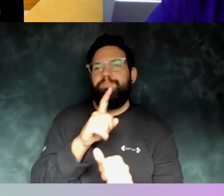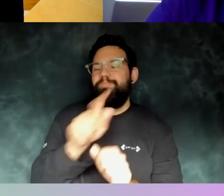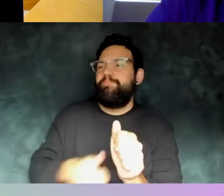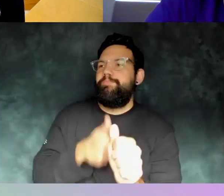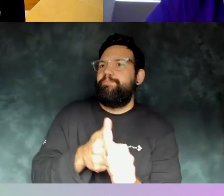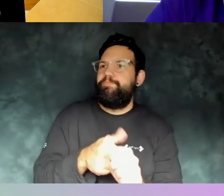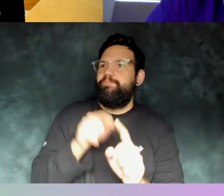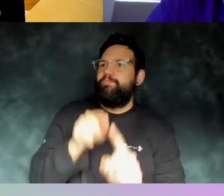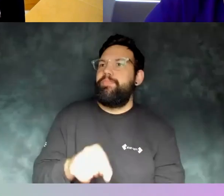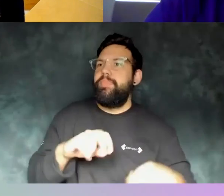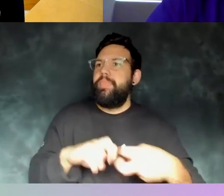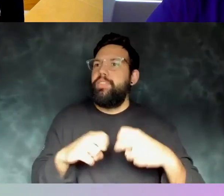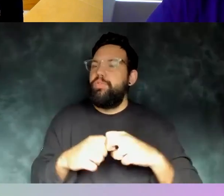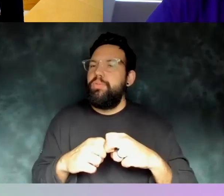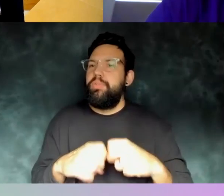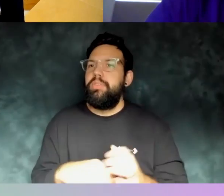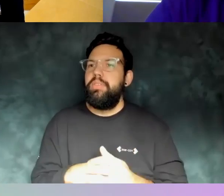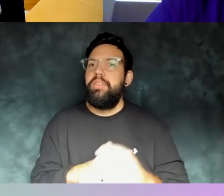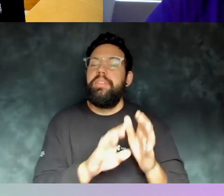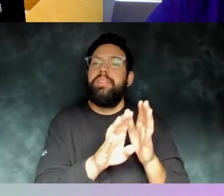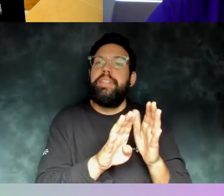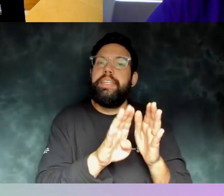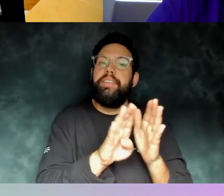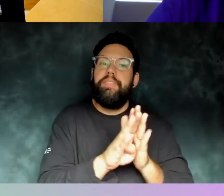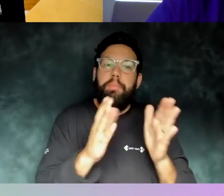55.4% for missing image all text, 50.3% for the skipped